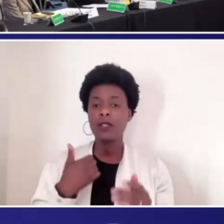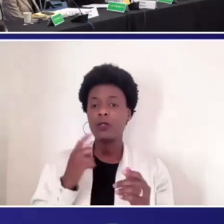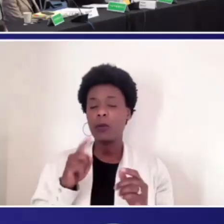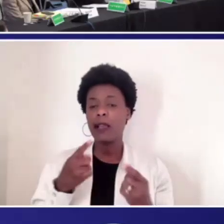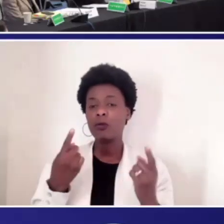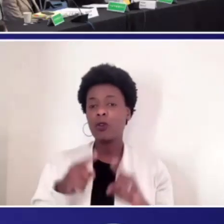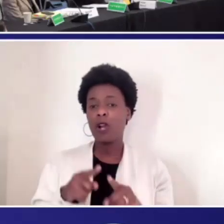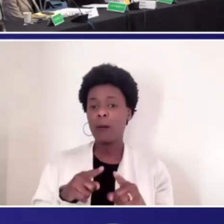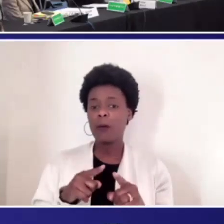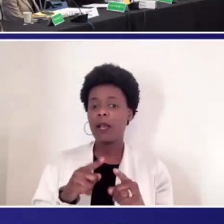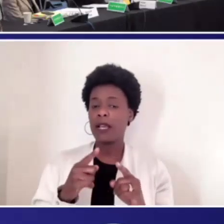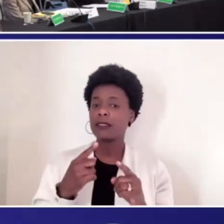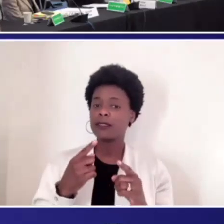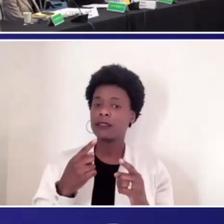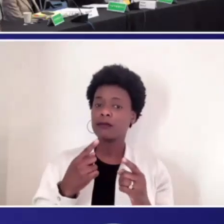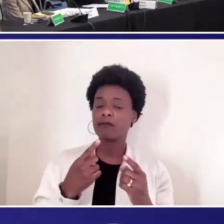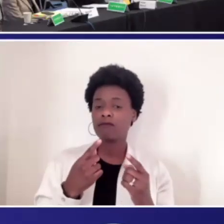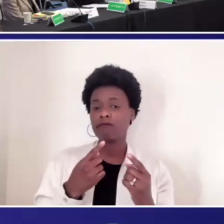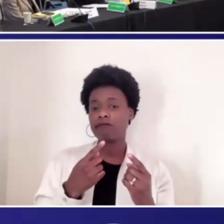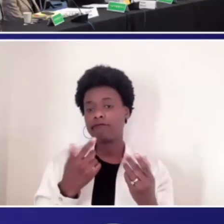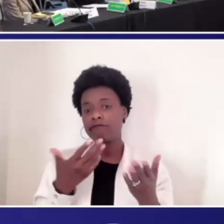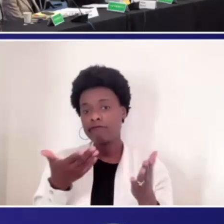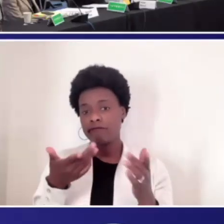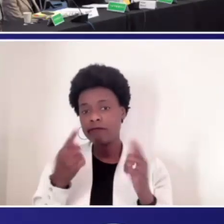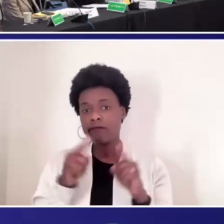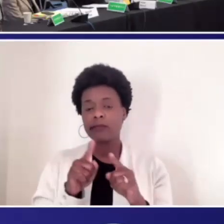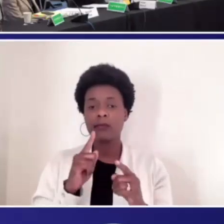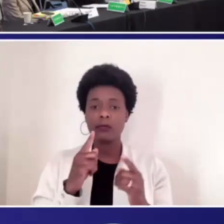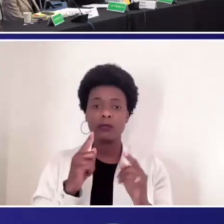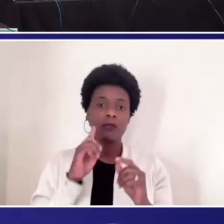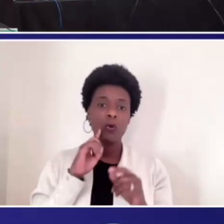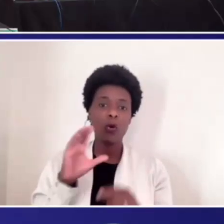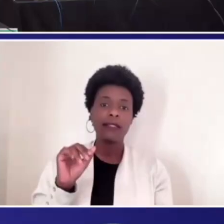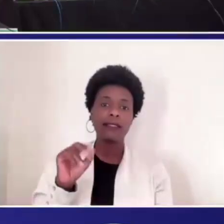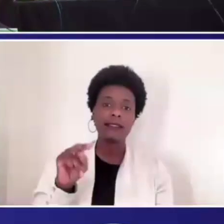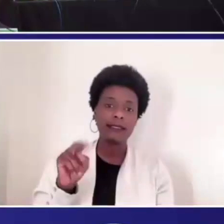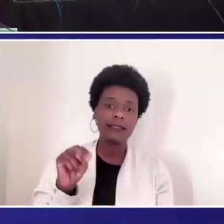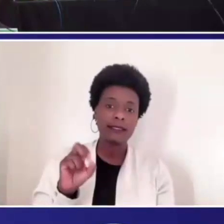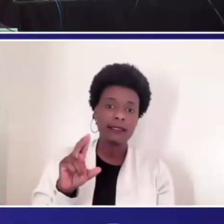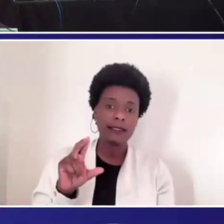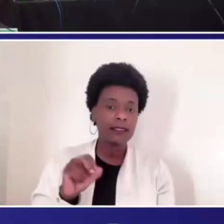So, so Timothy, if you don't like the 80 hours that Alex came up with on the program